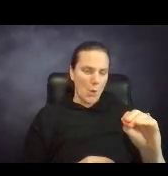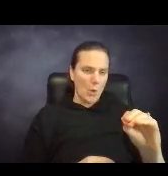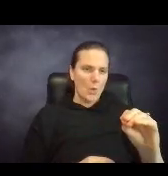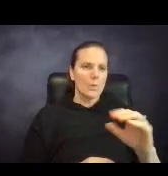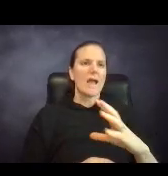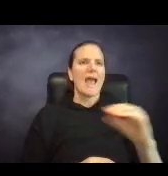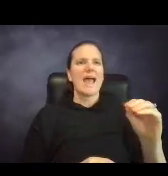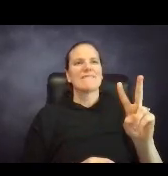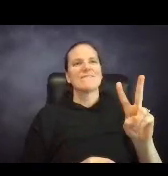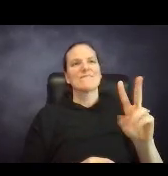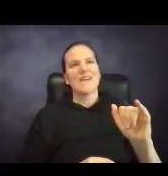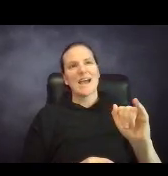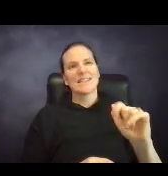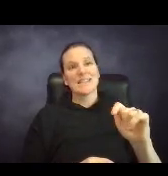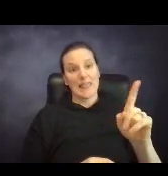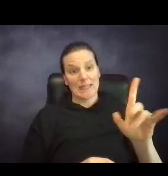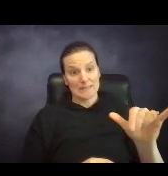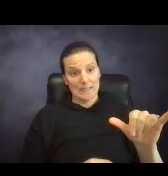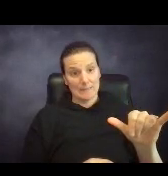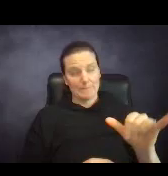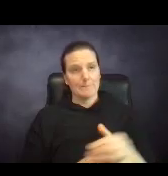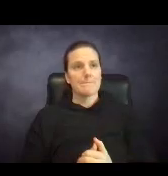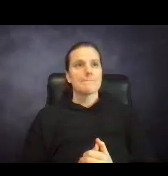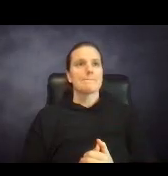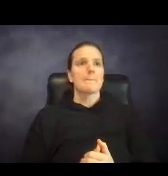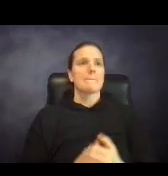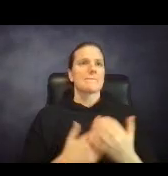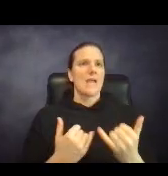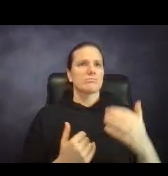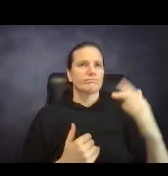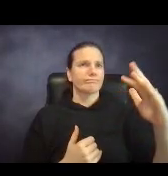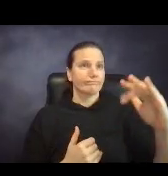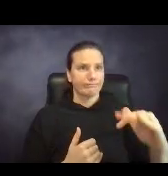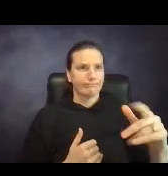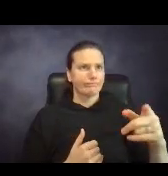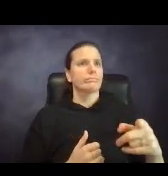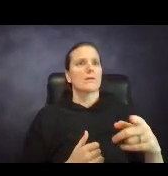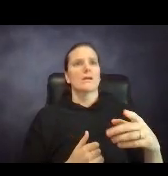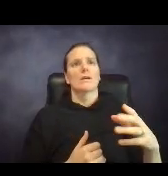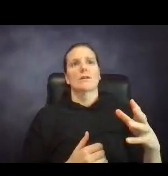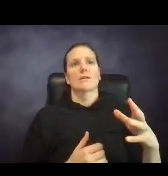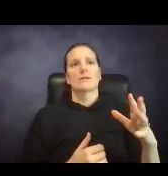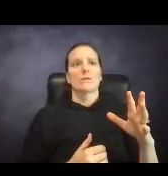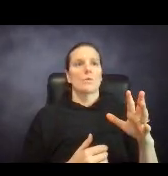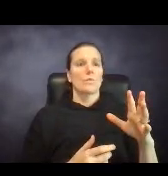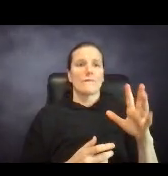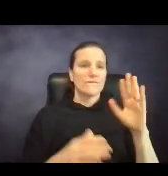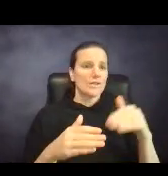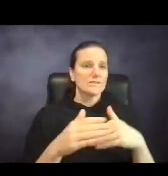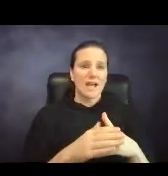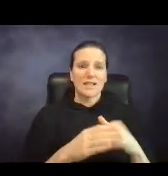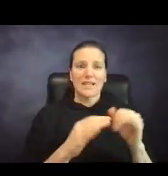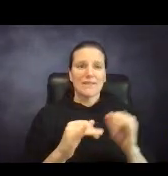transdermal estrogen, real progesterone and individualized testosterone therapy. And we are also taking into account